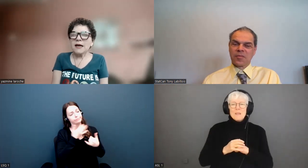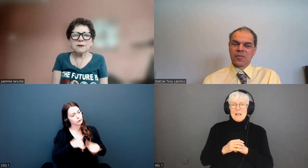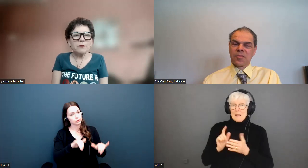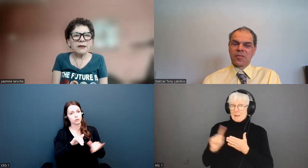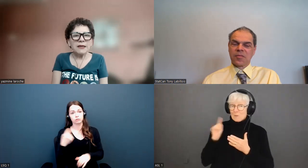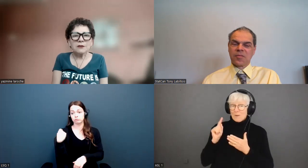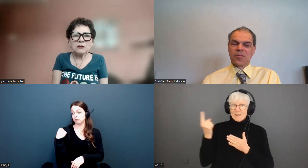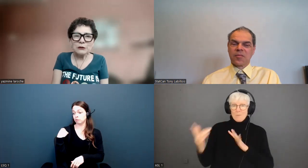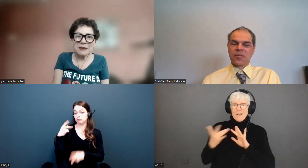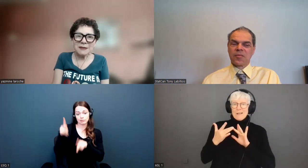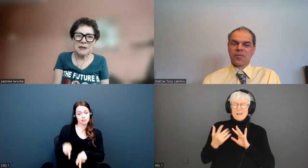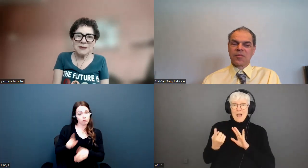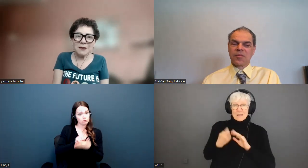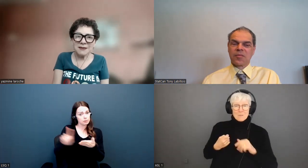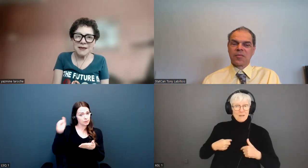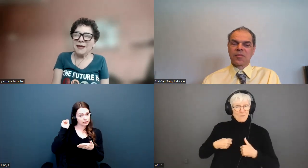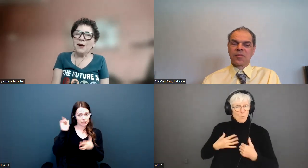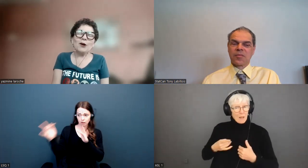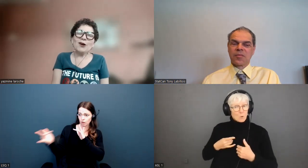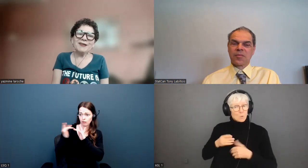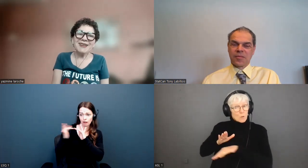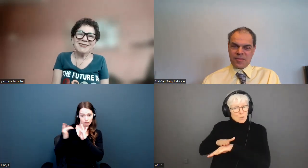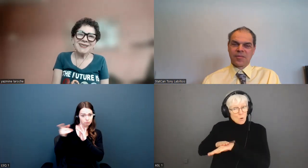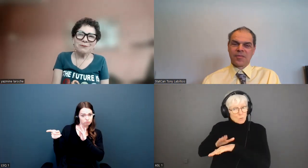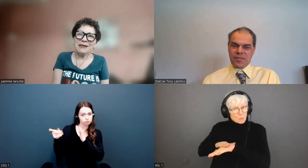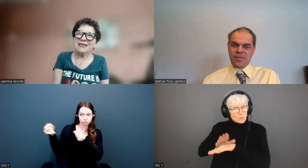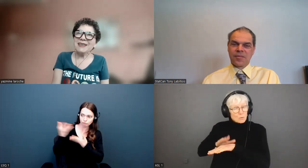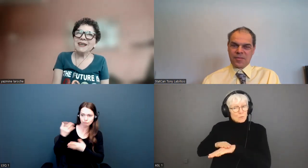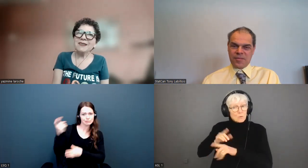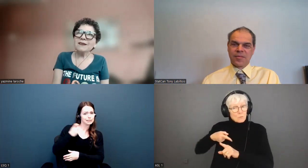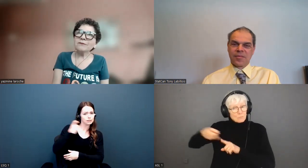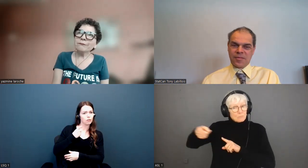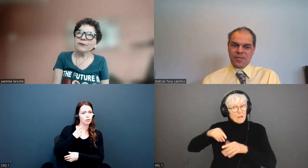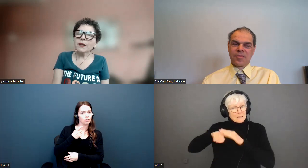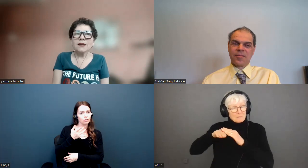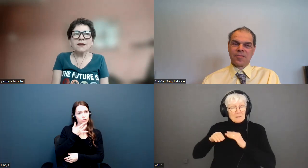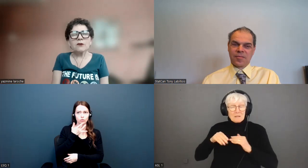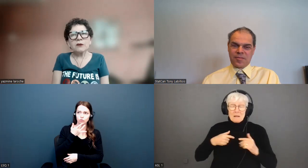to ask me if I'd like to start doing some Consulting on accessibility and I thought